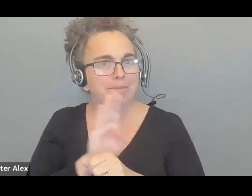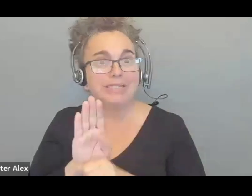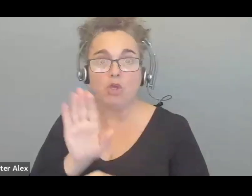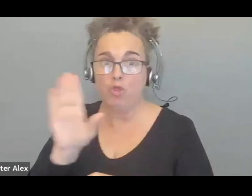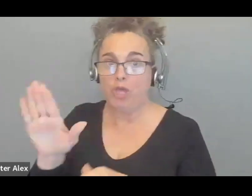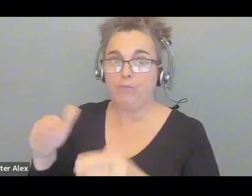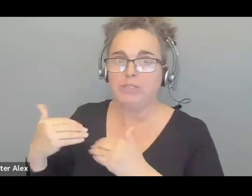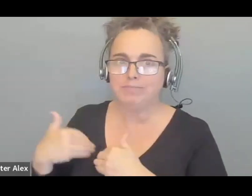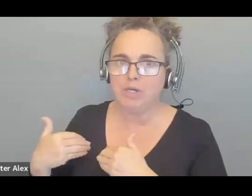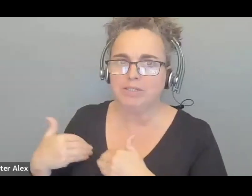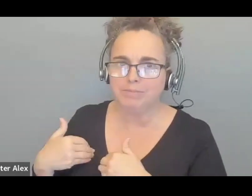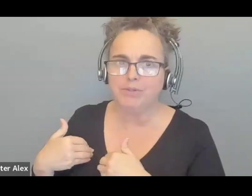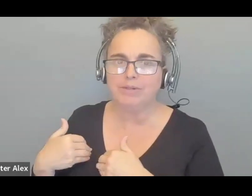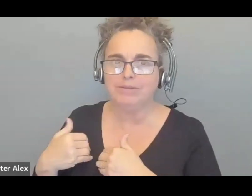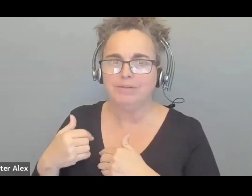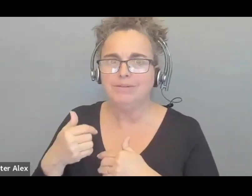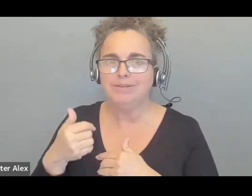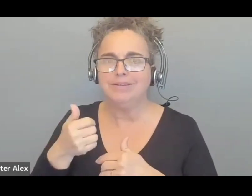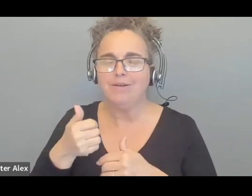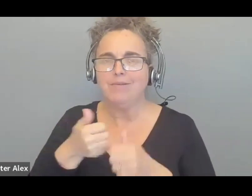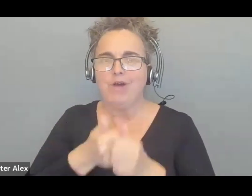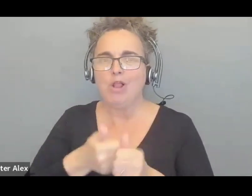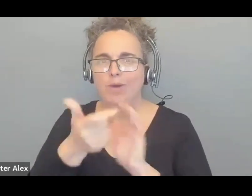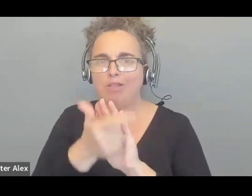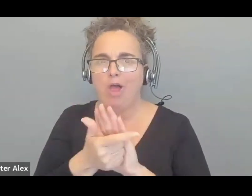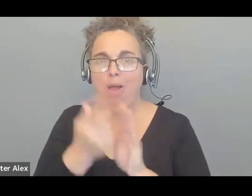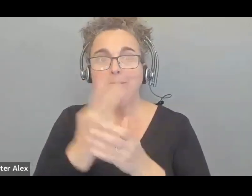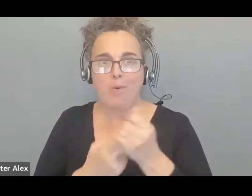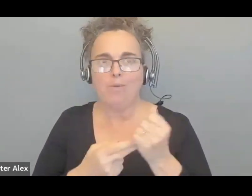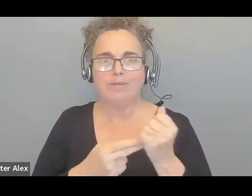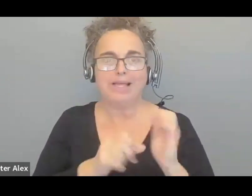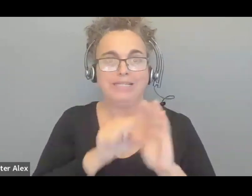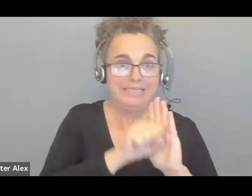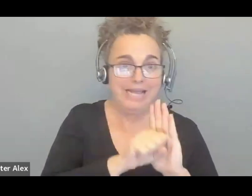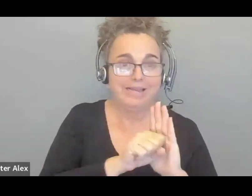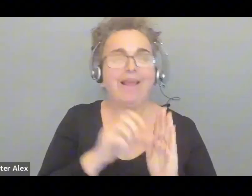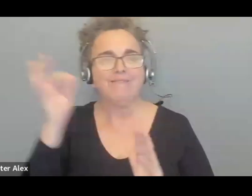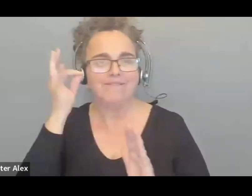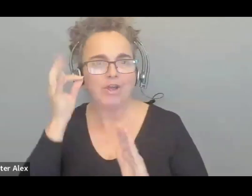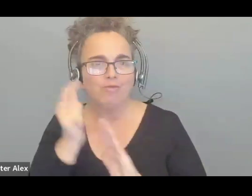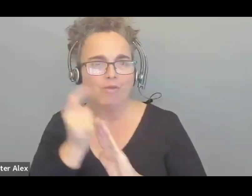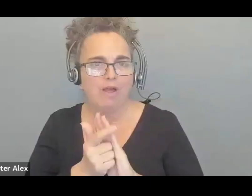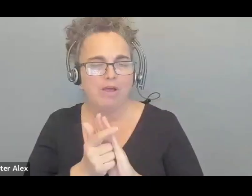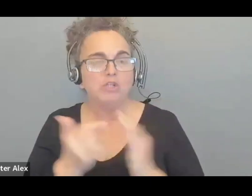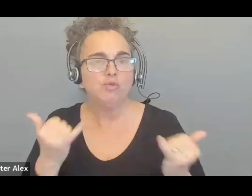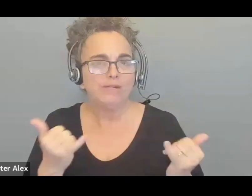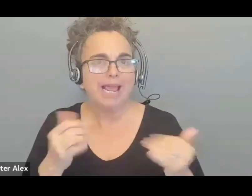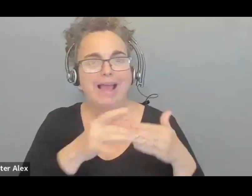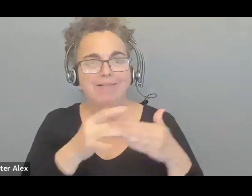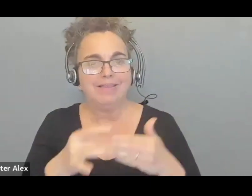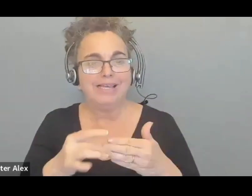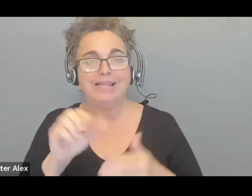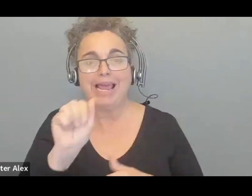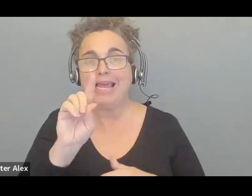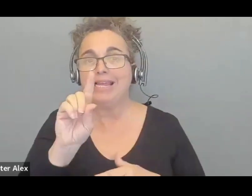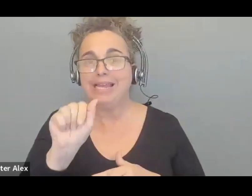responsibilities under the law, both state and federal law. Currently I lead the ADA compliance unit at the Michigan